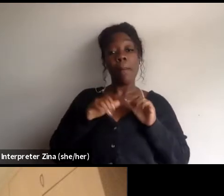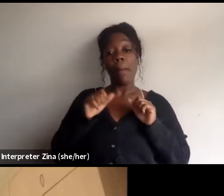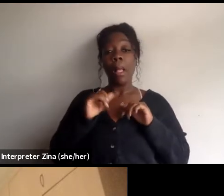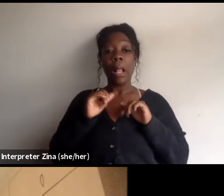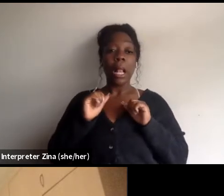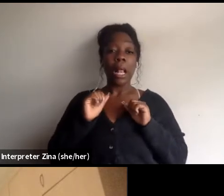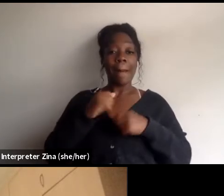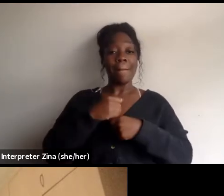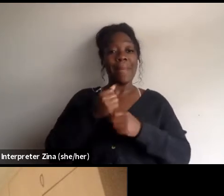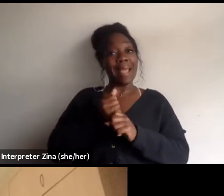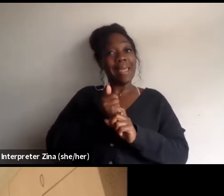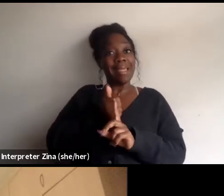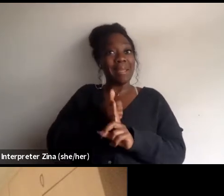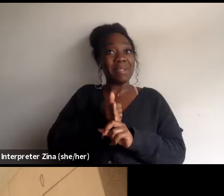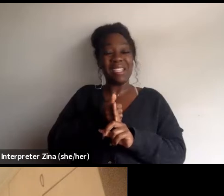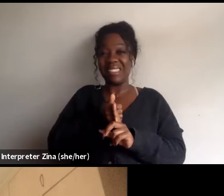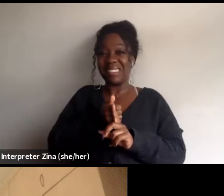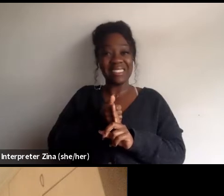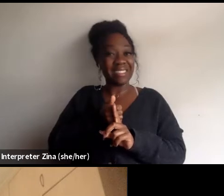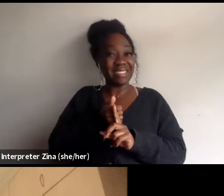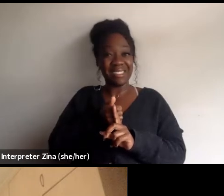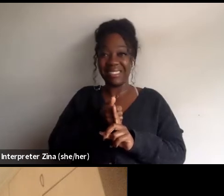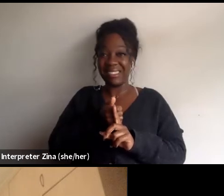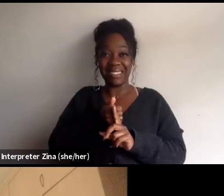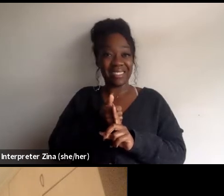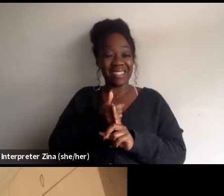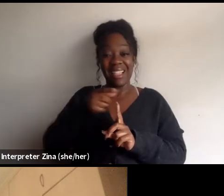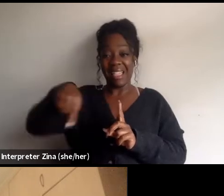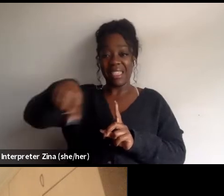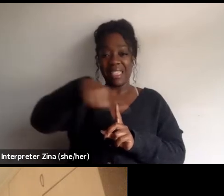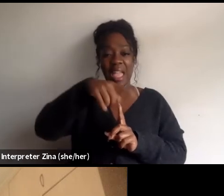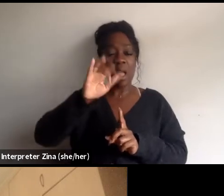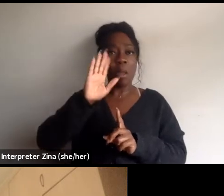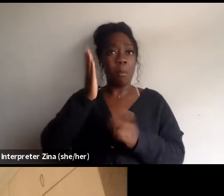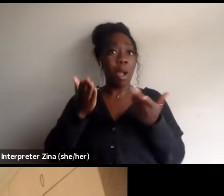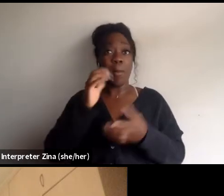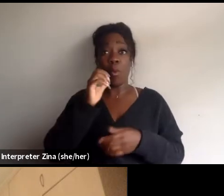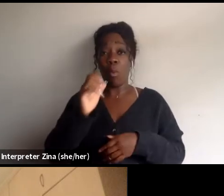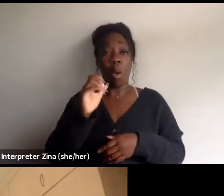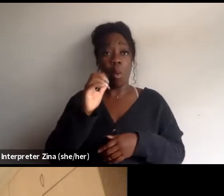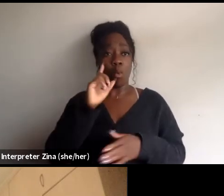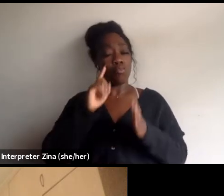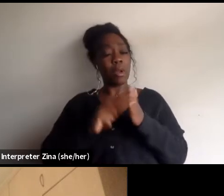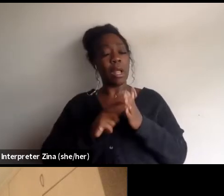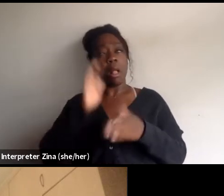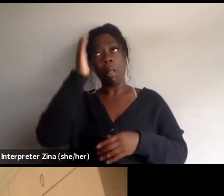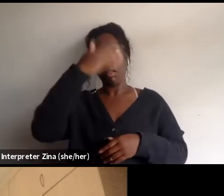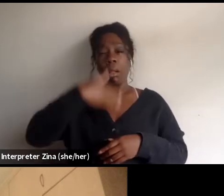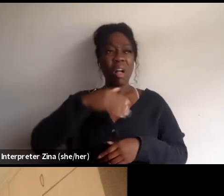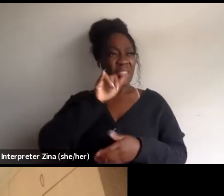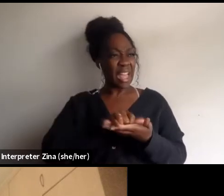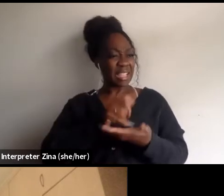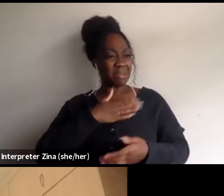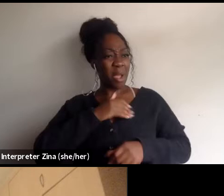but this theory is a beautiful way of looking at why we need diversity in the arts.